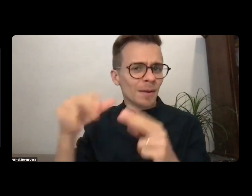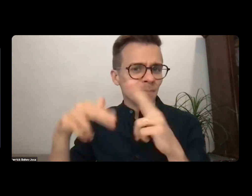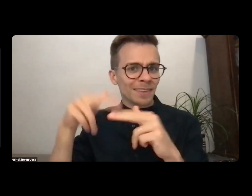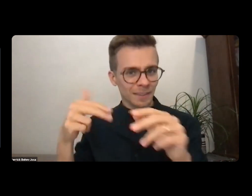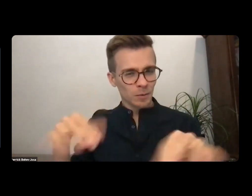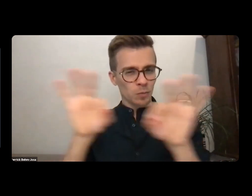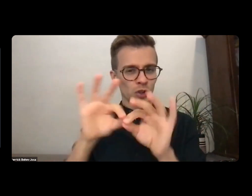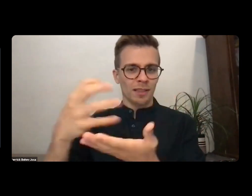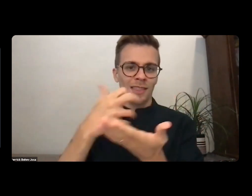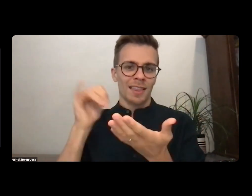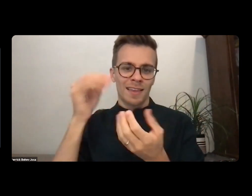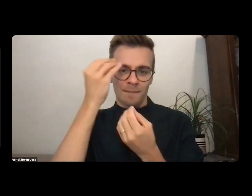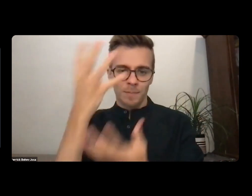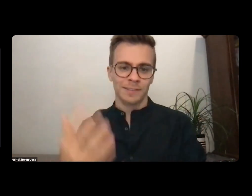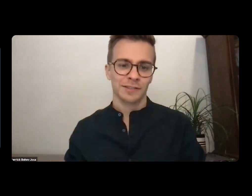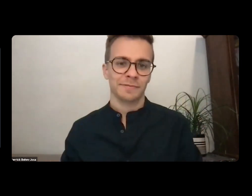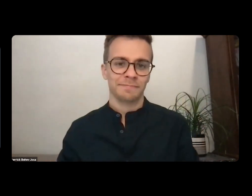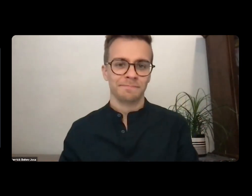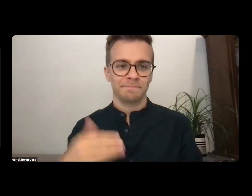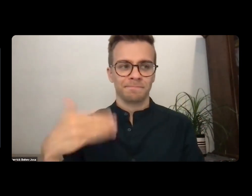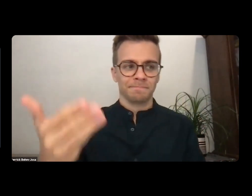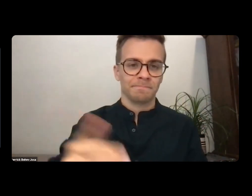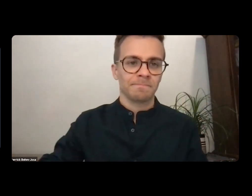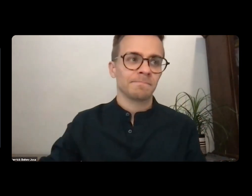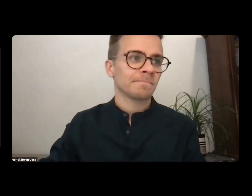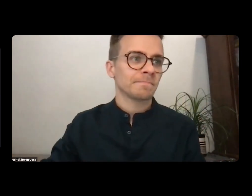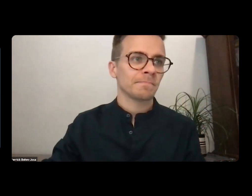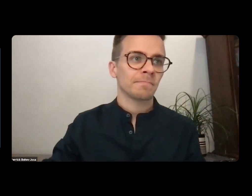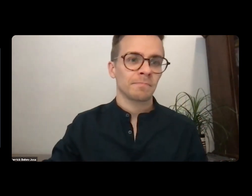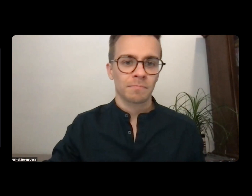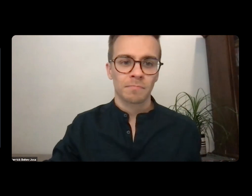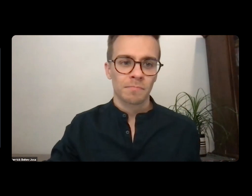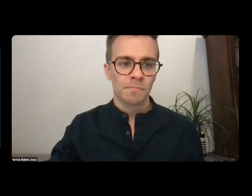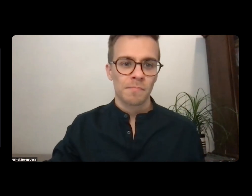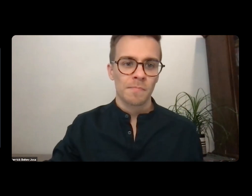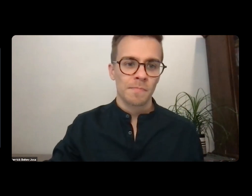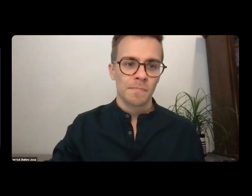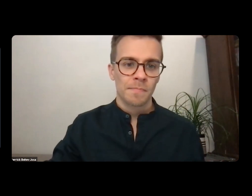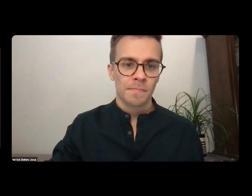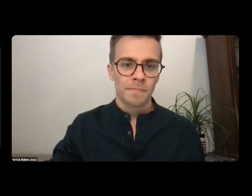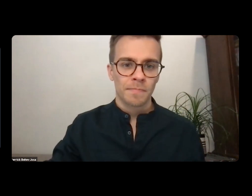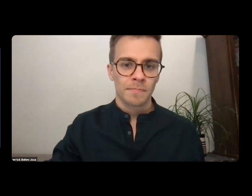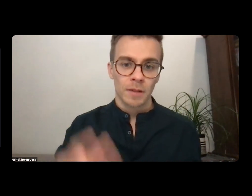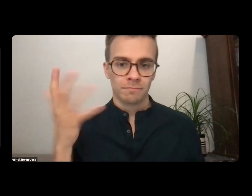what people are saying about these buildings. So, it’ll be important to collect that data after these projects are canceled and get feedback on that.